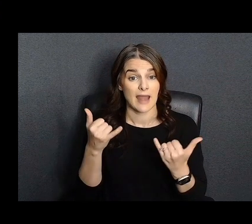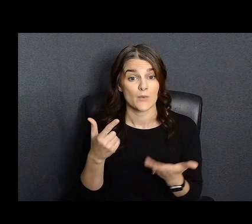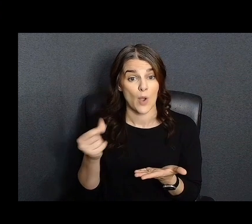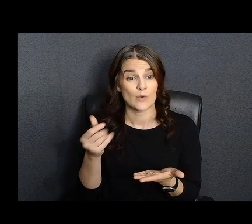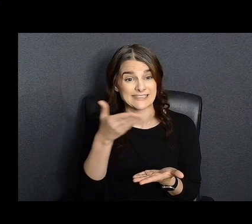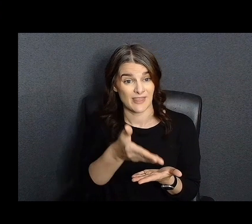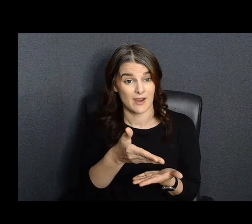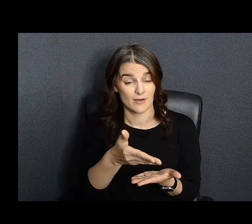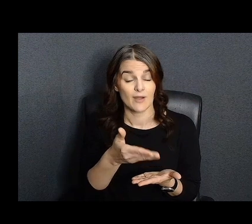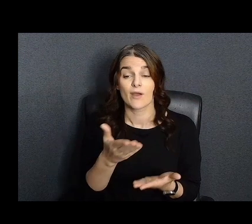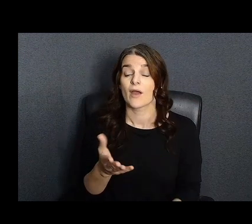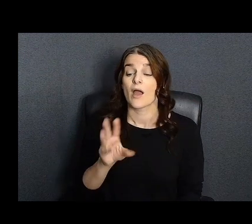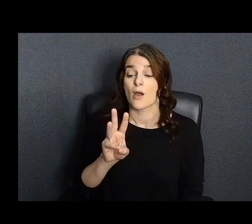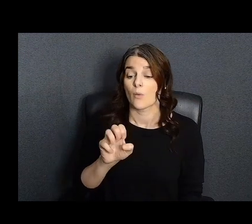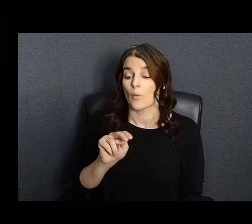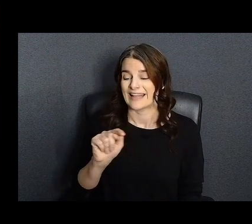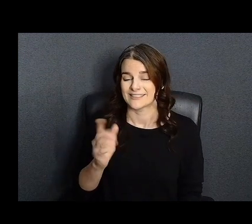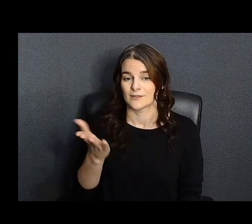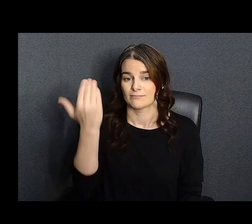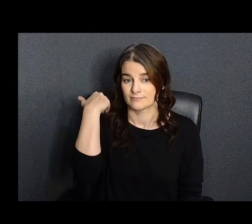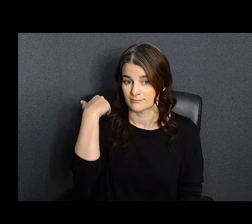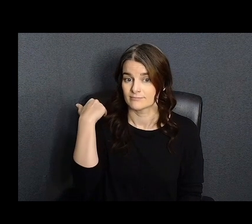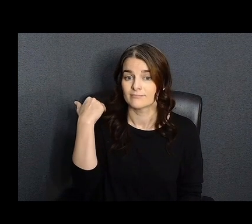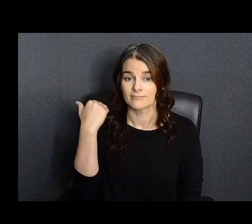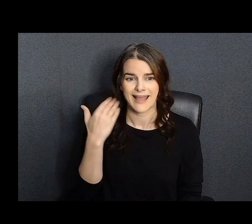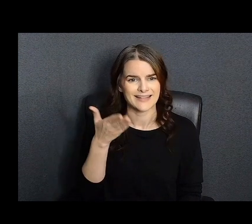If I want to say went, it's in that past tense location.